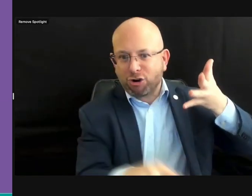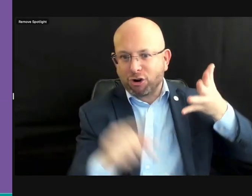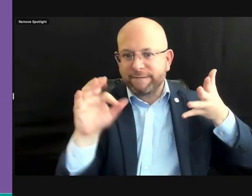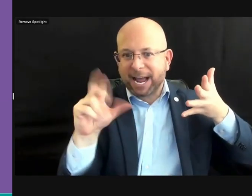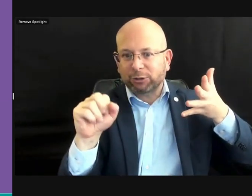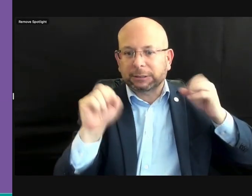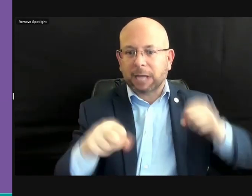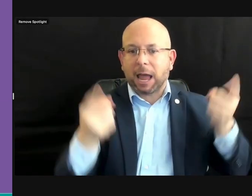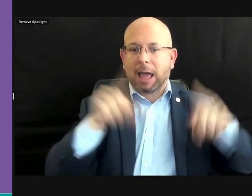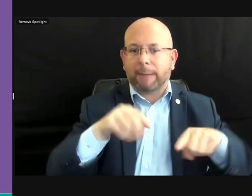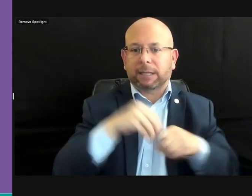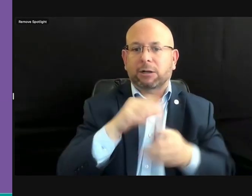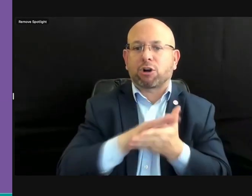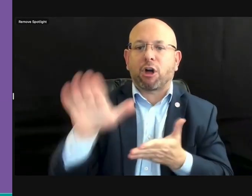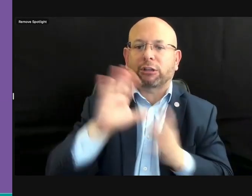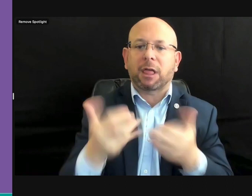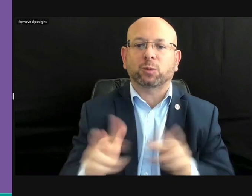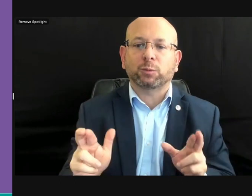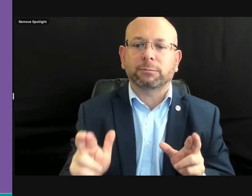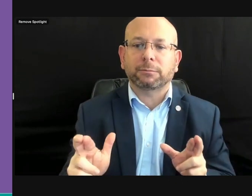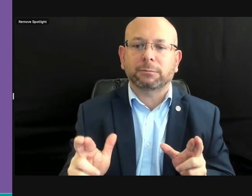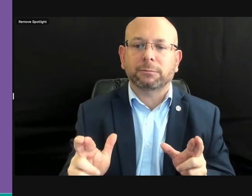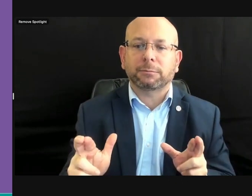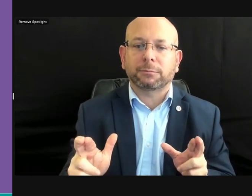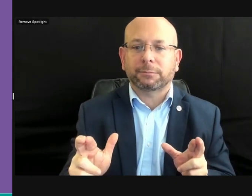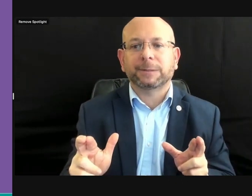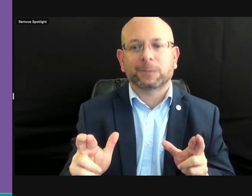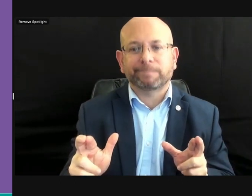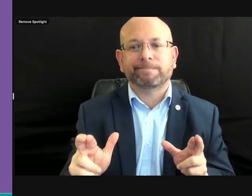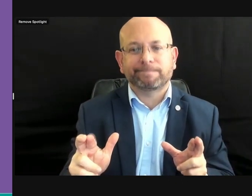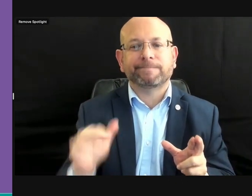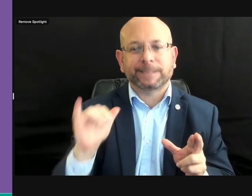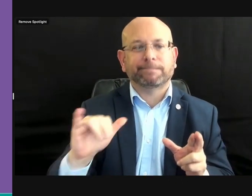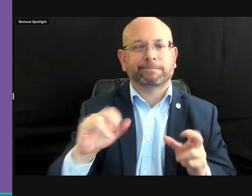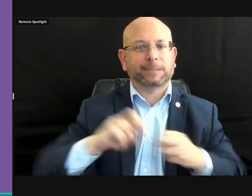All of these issues happen in classroom environments.